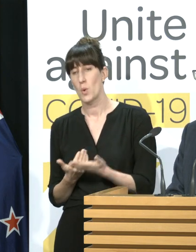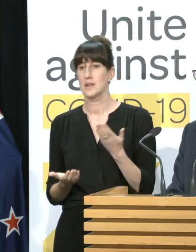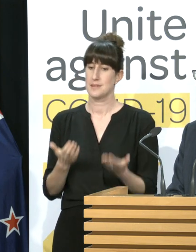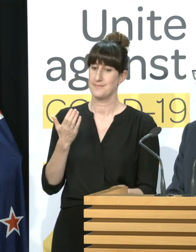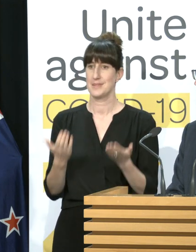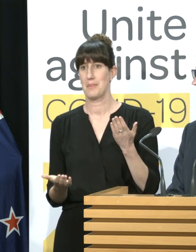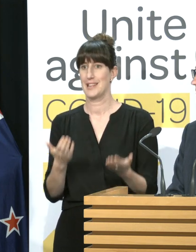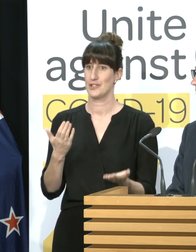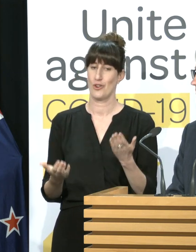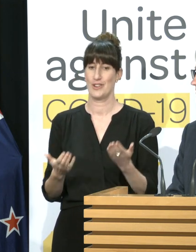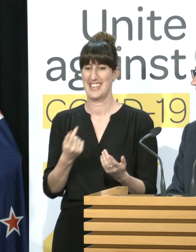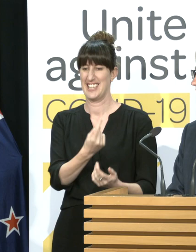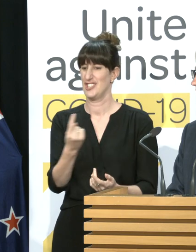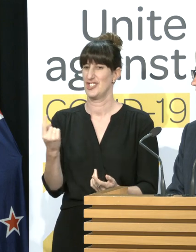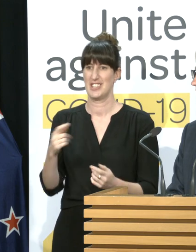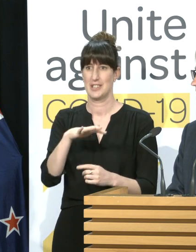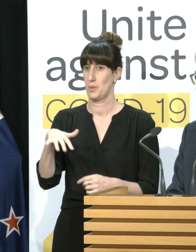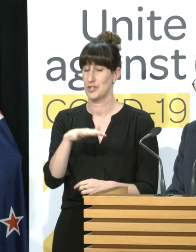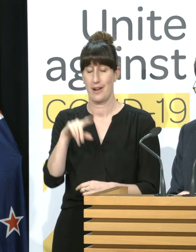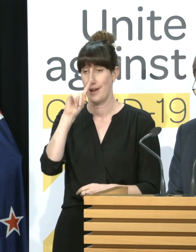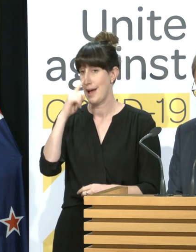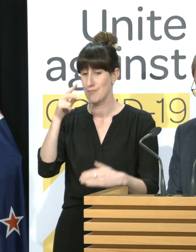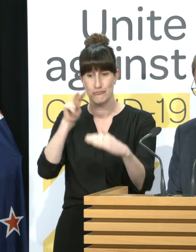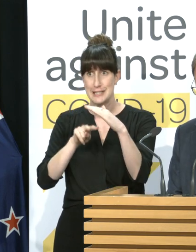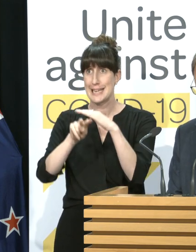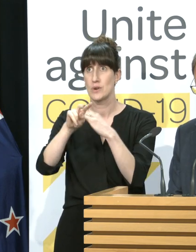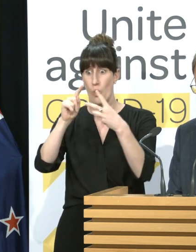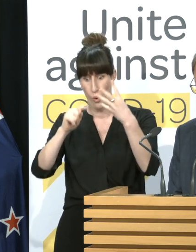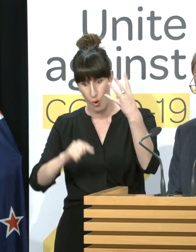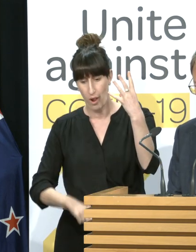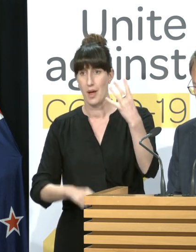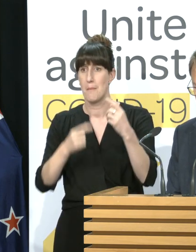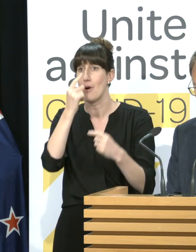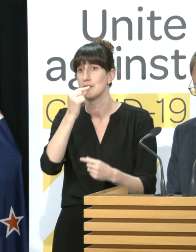It's difficult to kind of predict every possible scenario. I think, what the director general has done